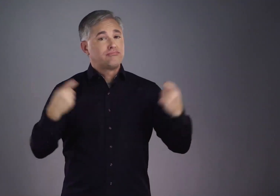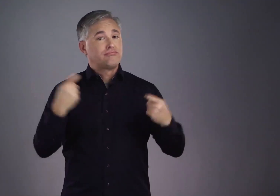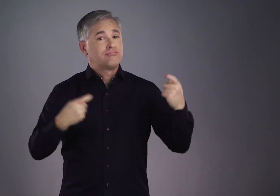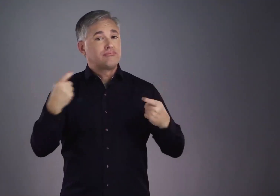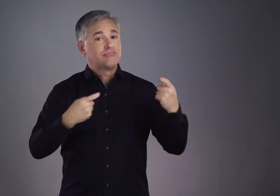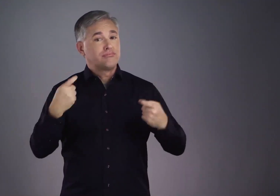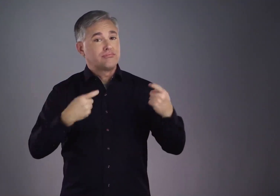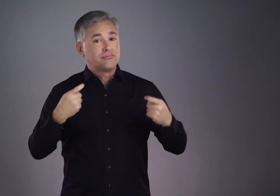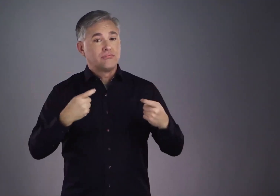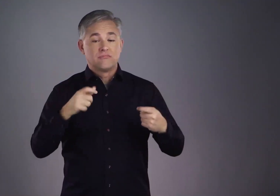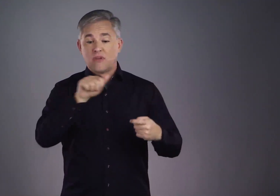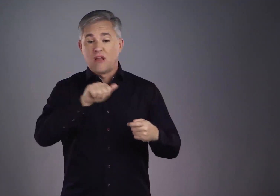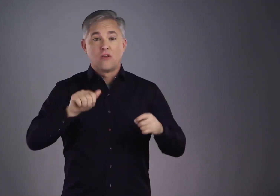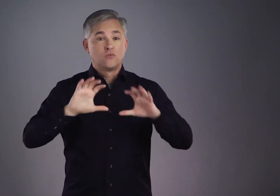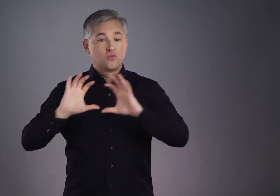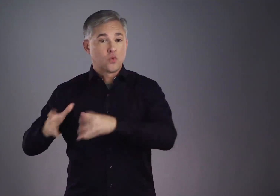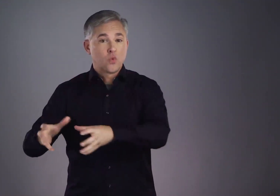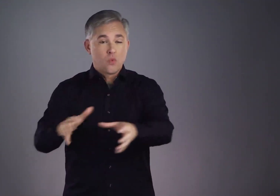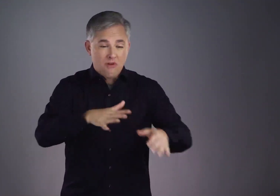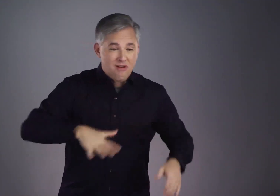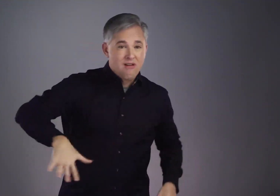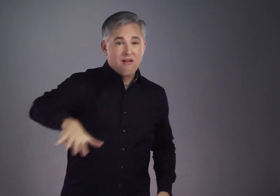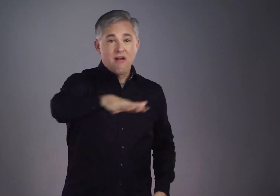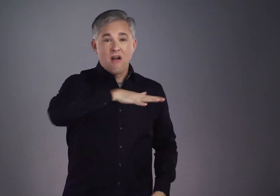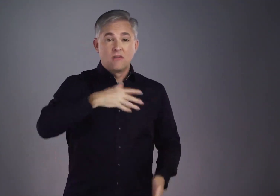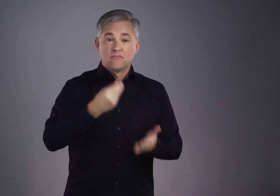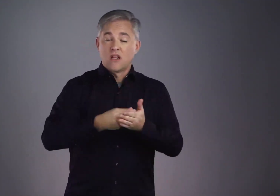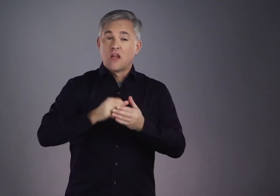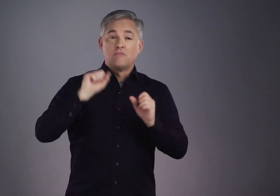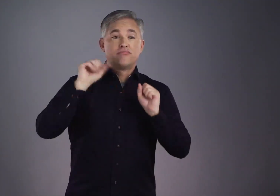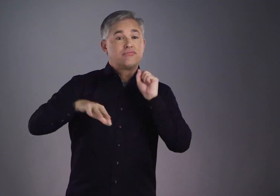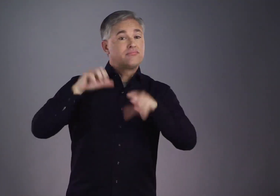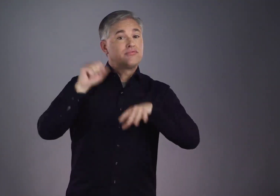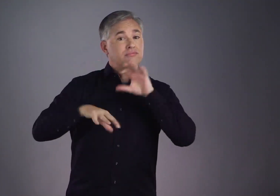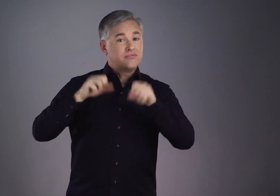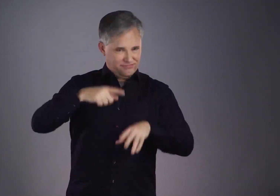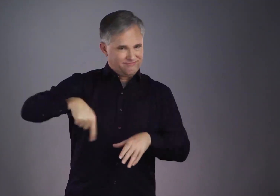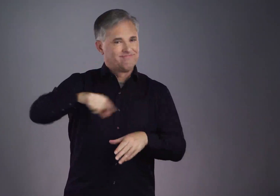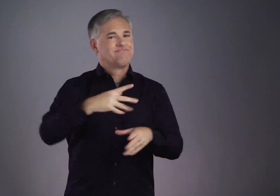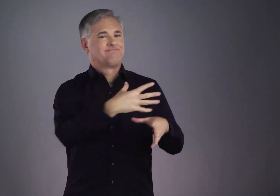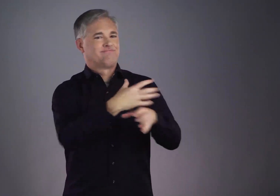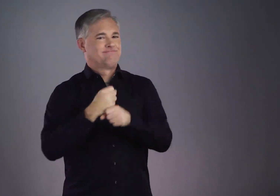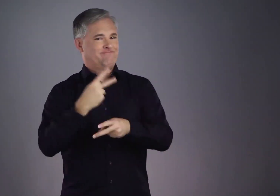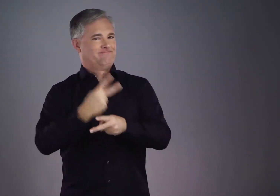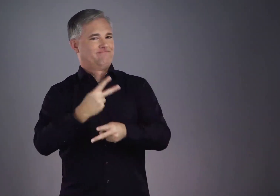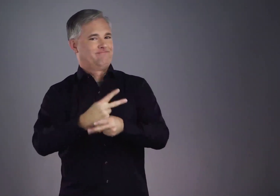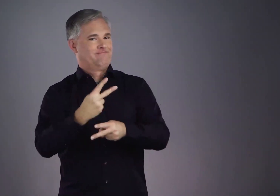All such representatives are to be guided in the spirit of service, for true leaders in A.A.